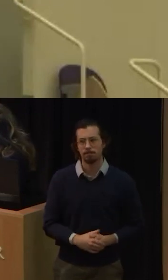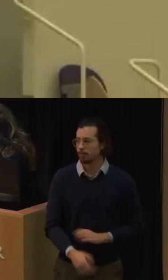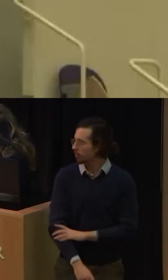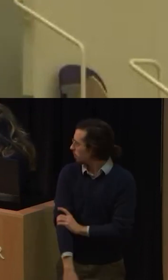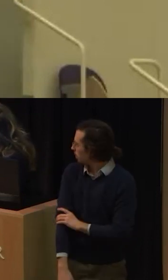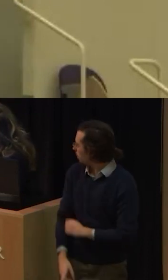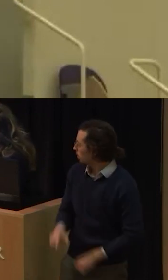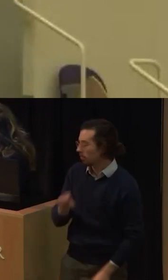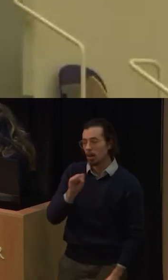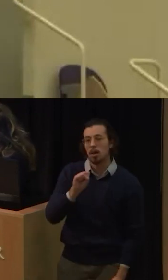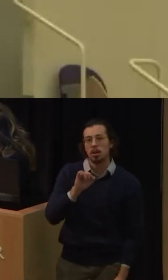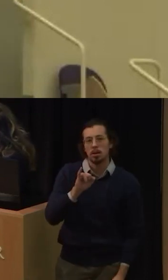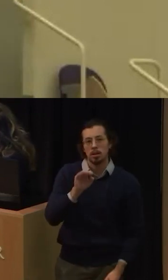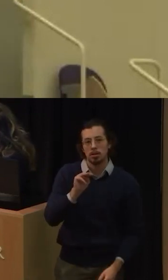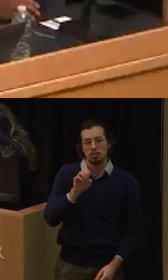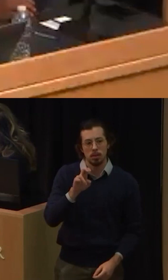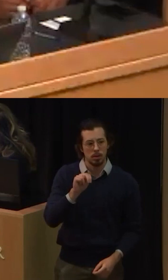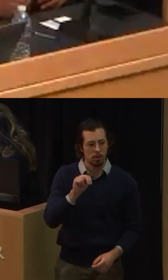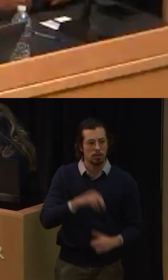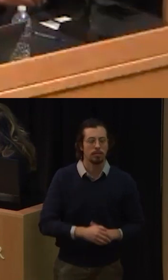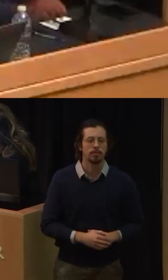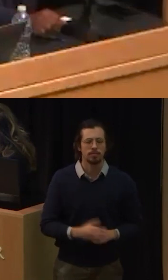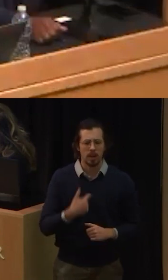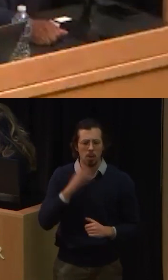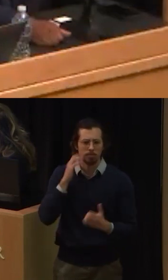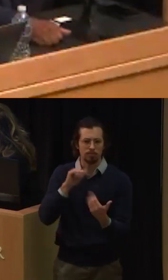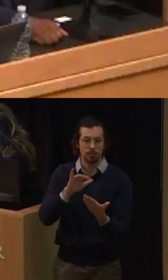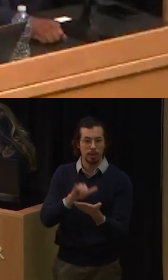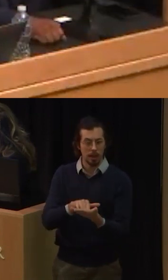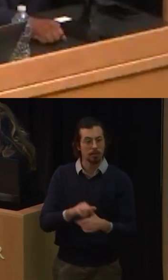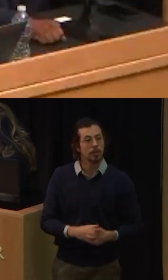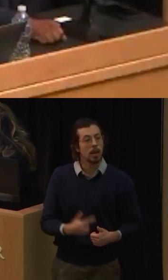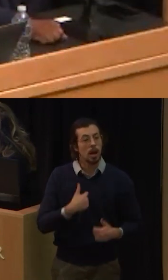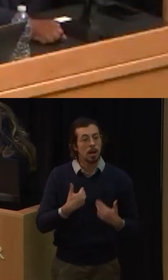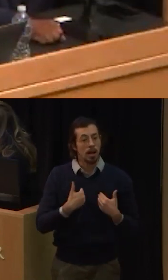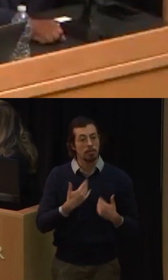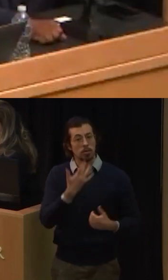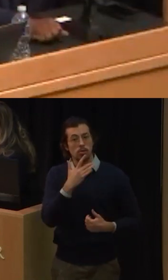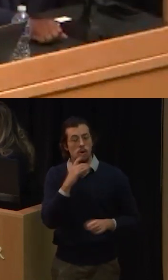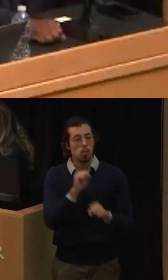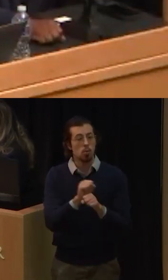I'm gonna take a crack at it, so I have the good fortune of working at the community foundation,